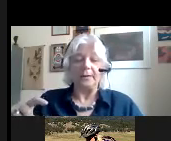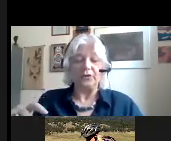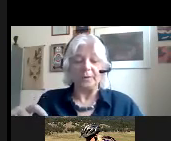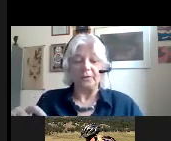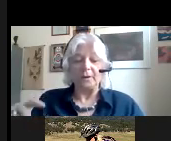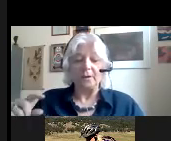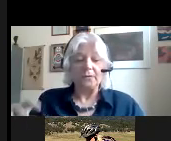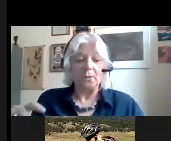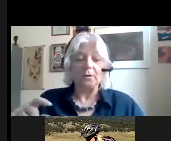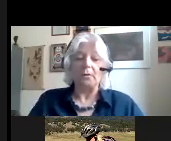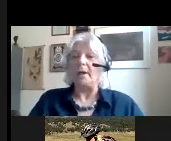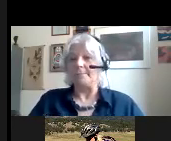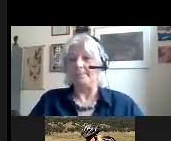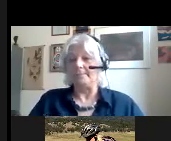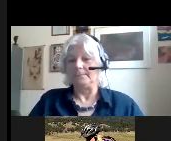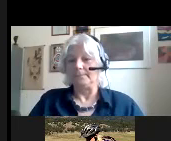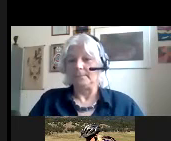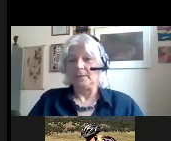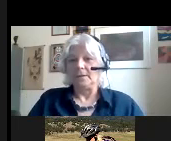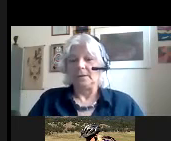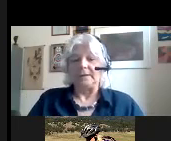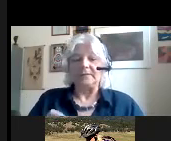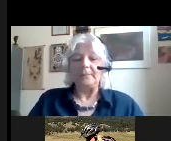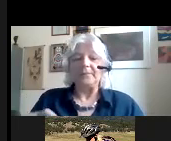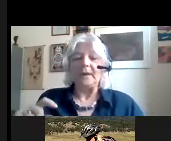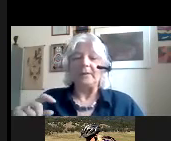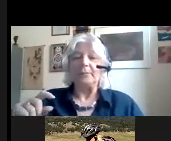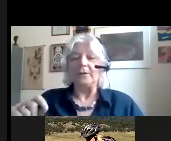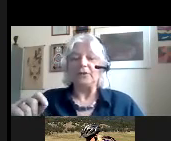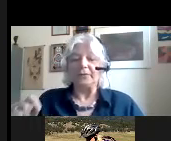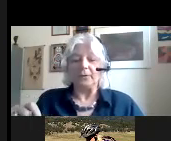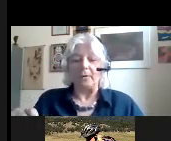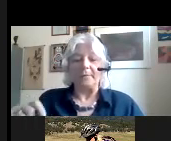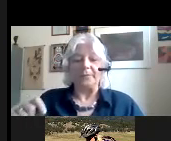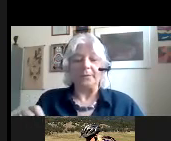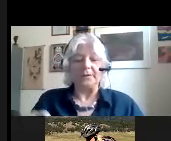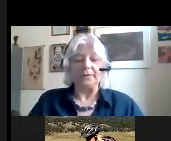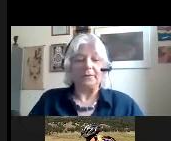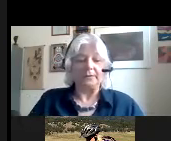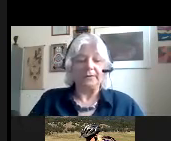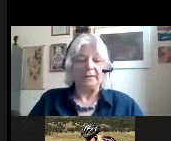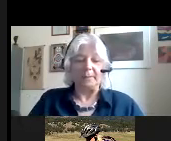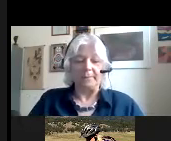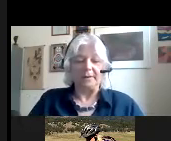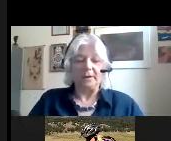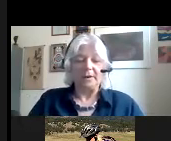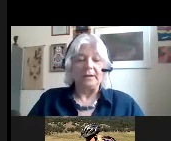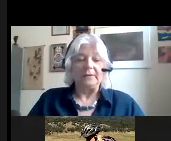for crime." Except as punishment for crime is built into the 13th Amendment, and so there's